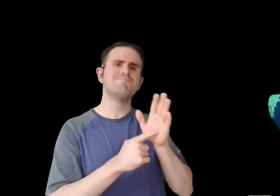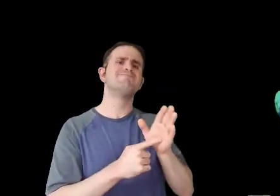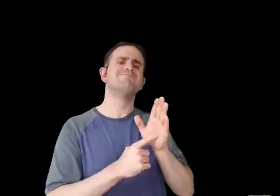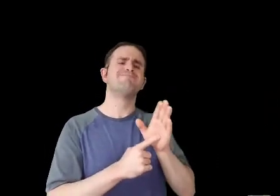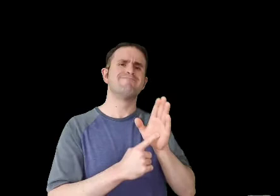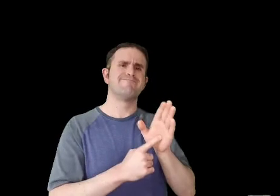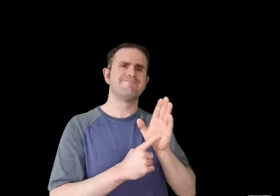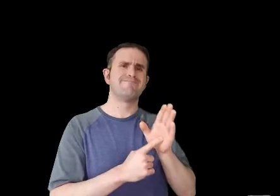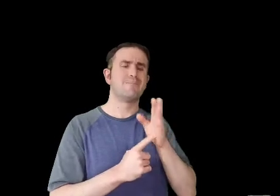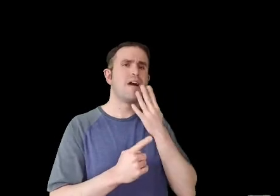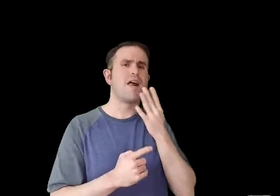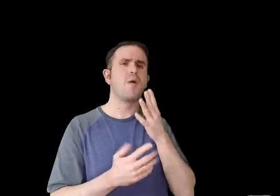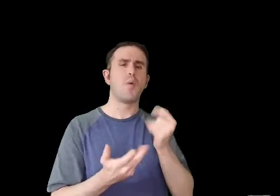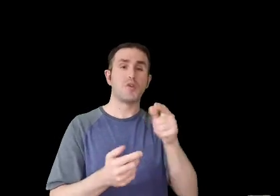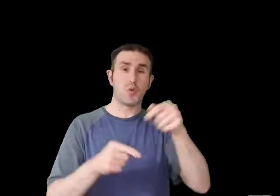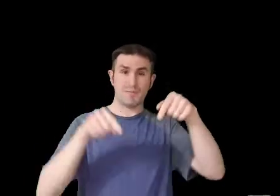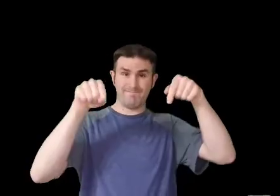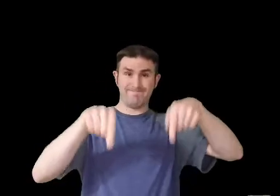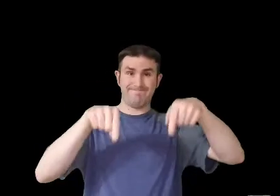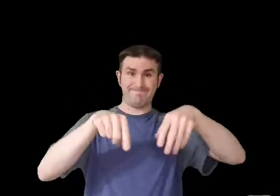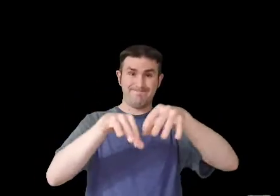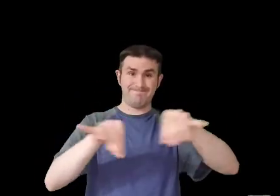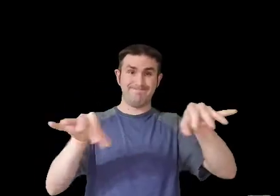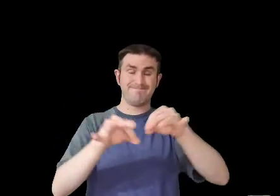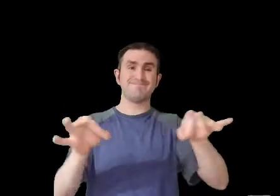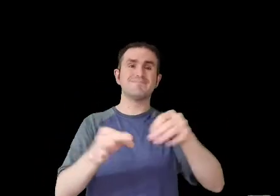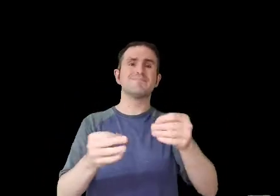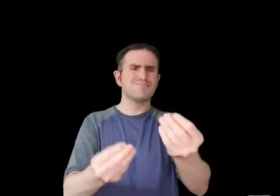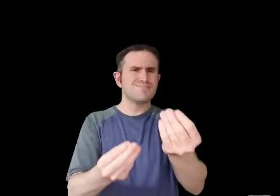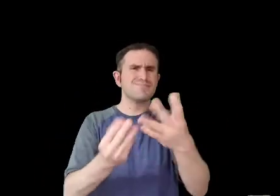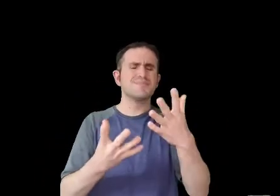an example of that color. And I want you to let me know in the comments here,